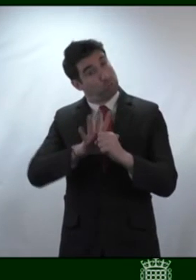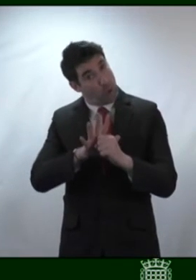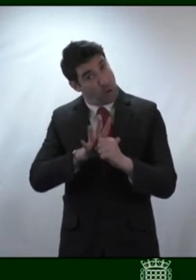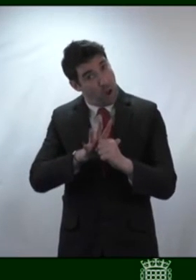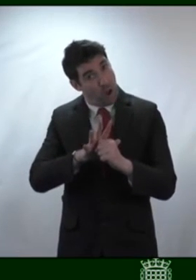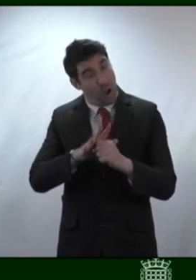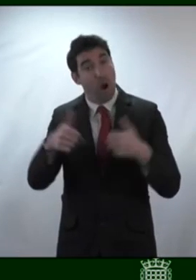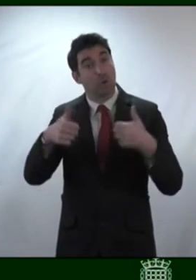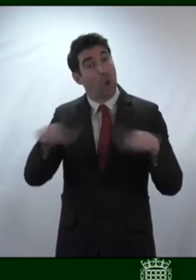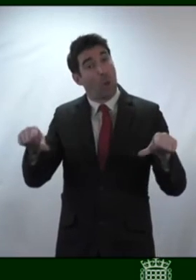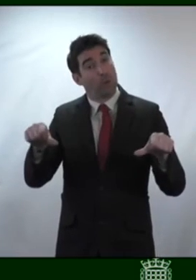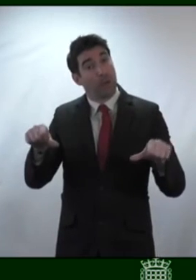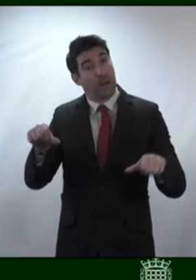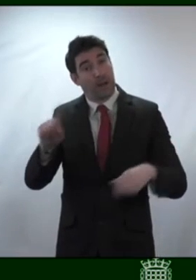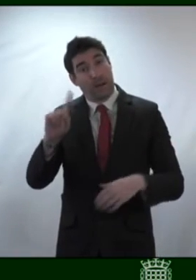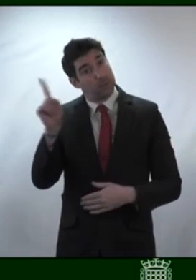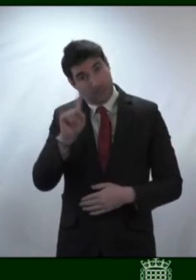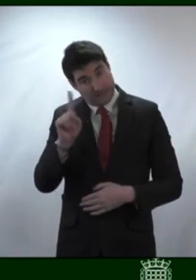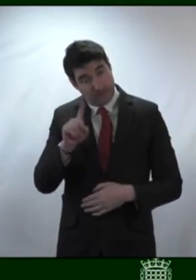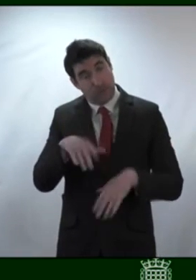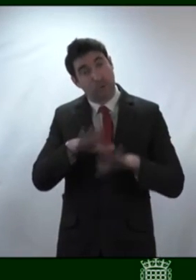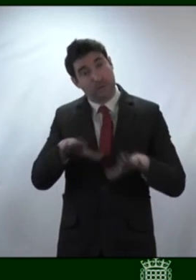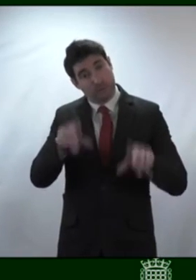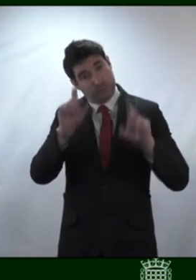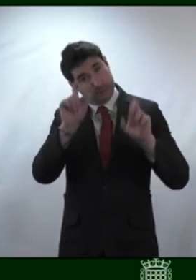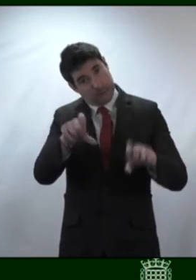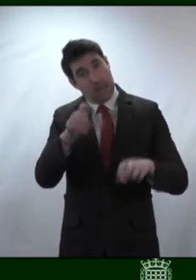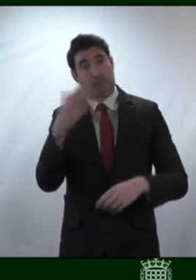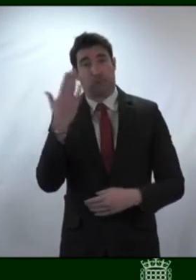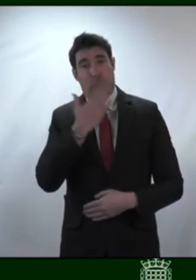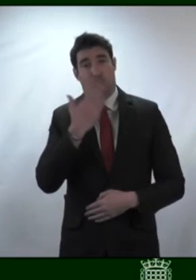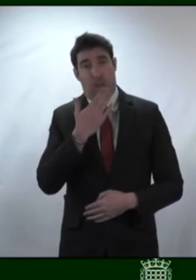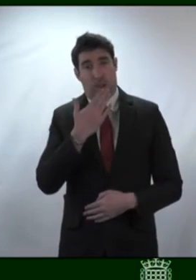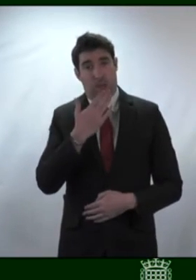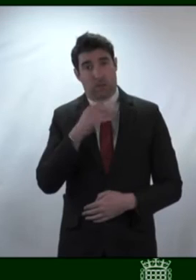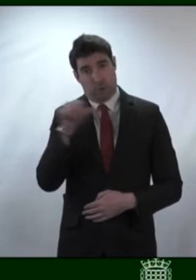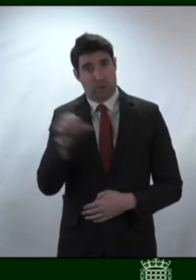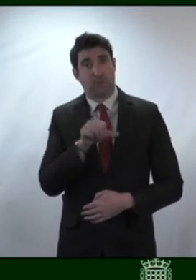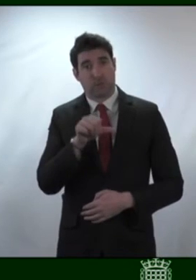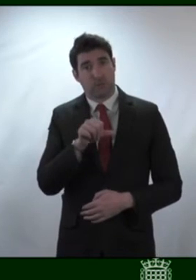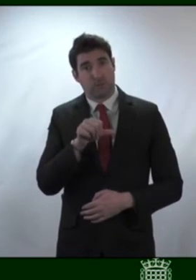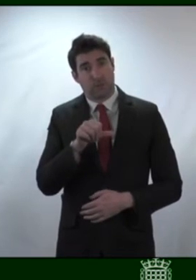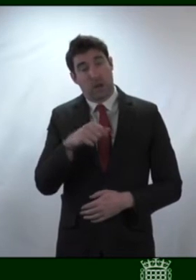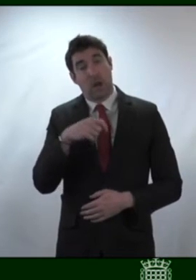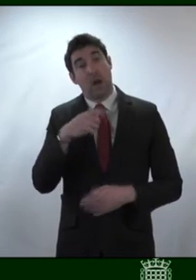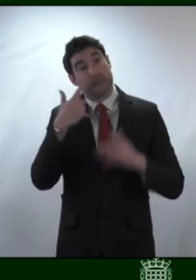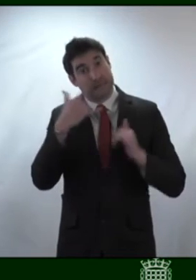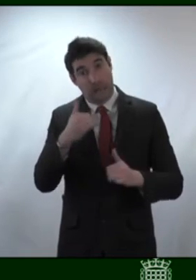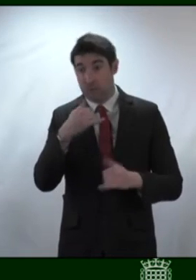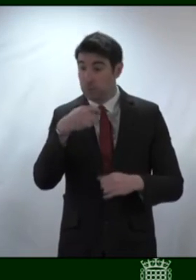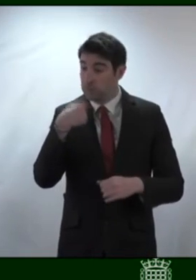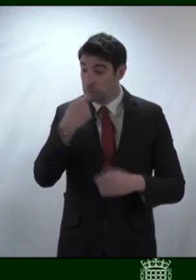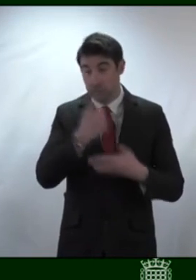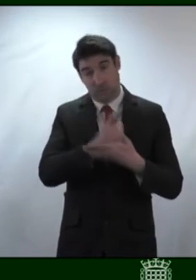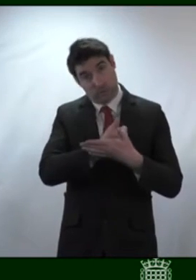kids in school, to test them and to roll out that programme of mass community testing, which I am